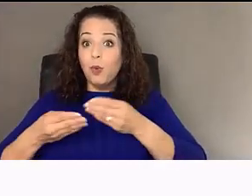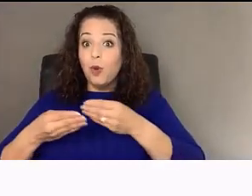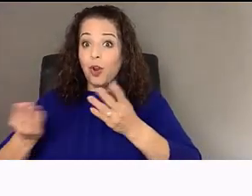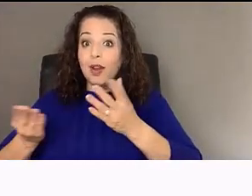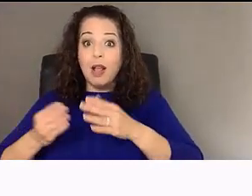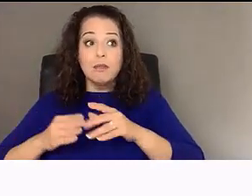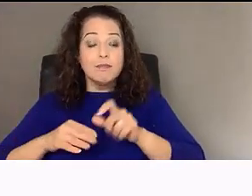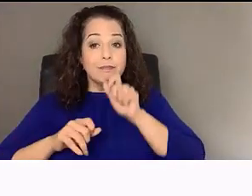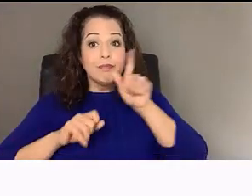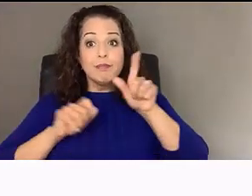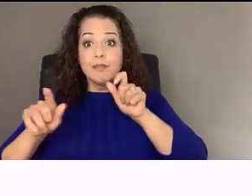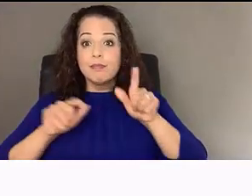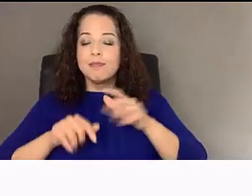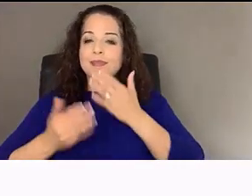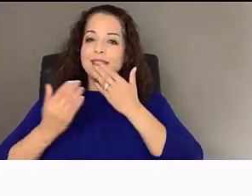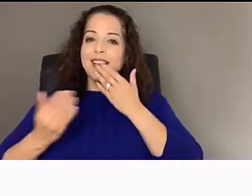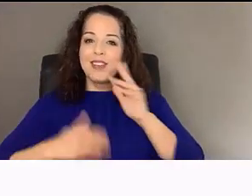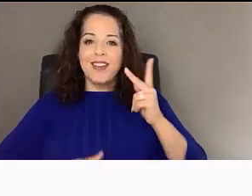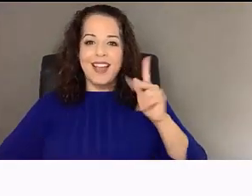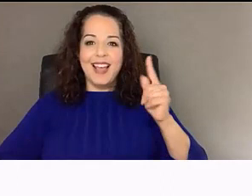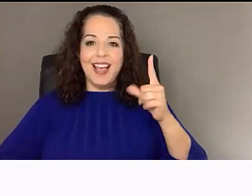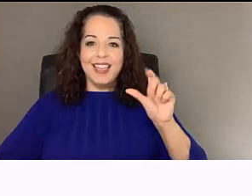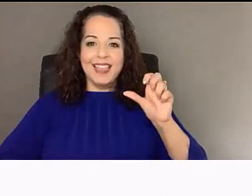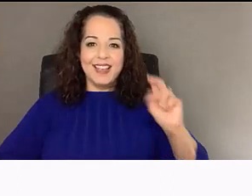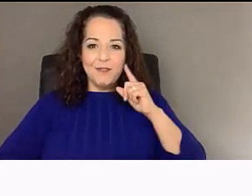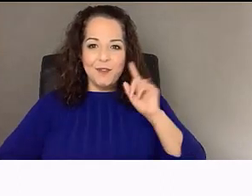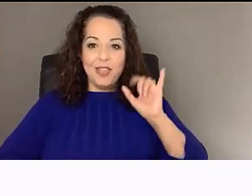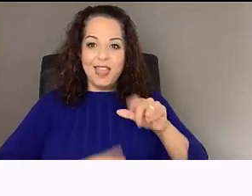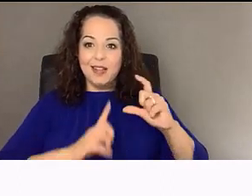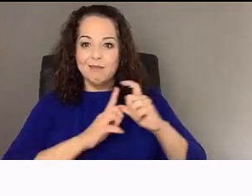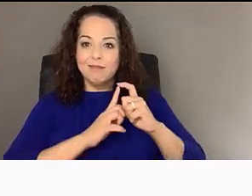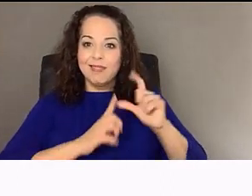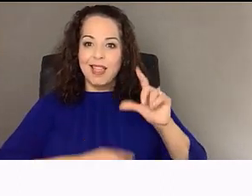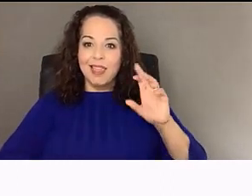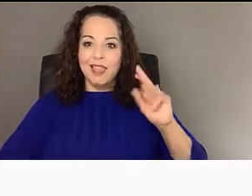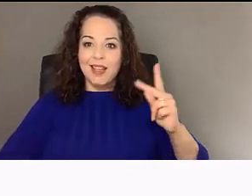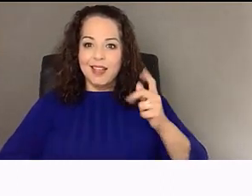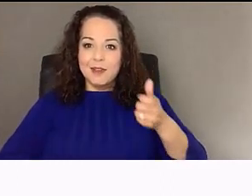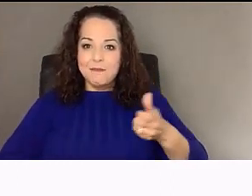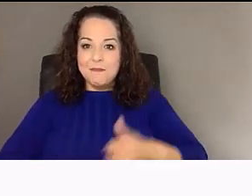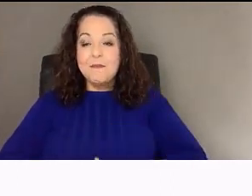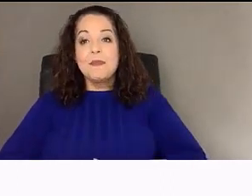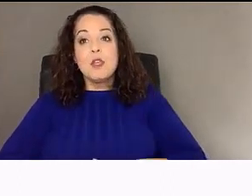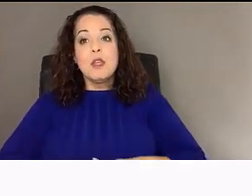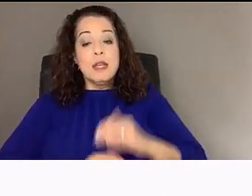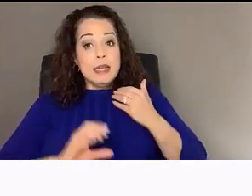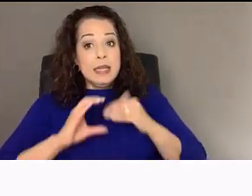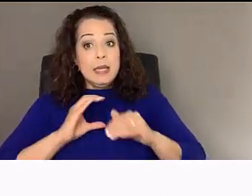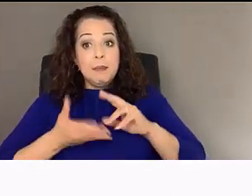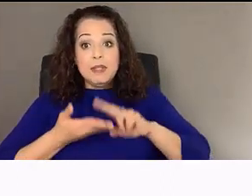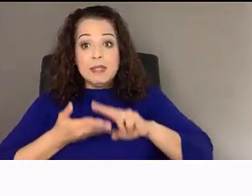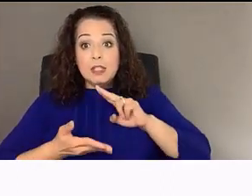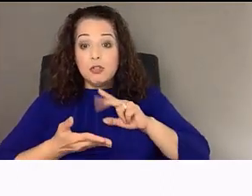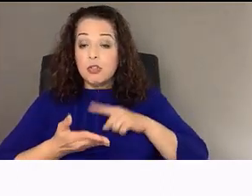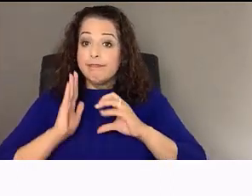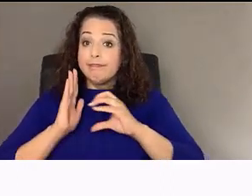Thank you, Kathleen, for that link. Email signature, even in an email,